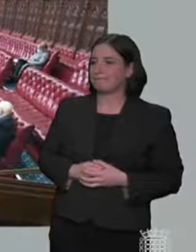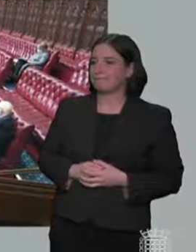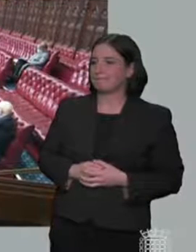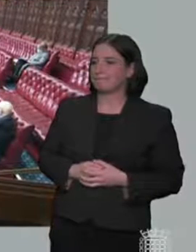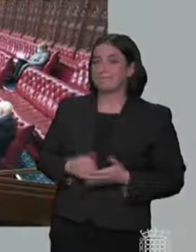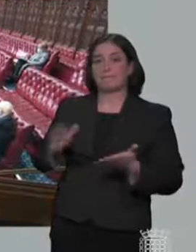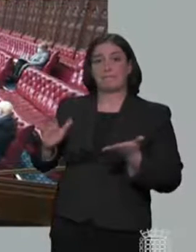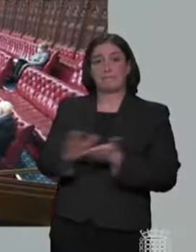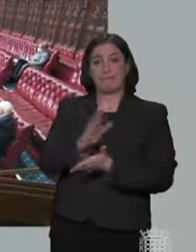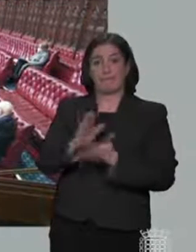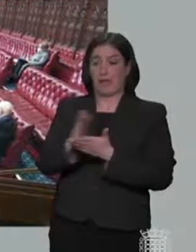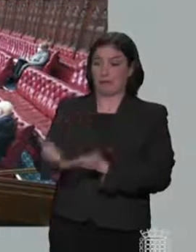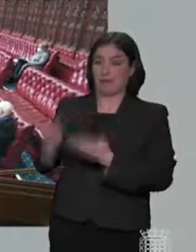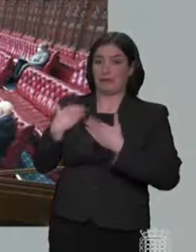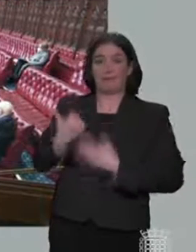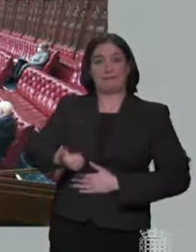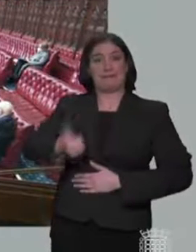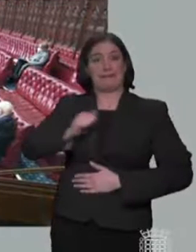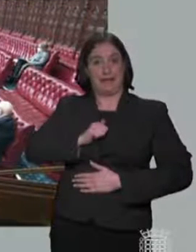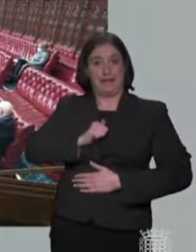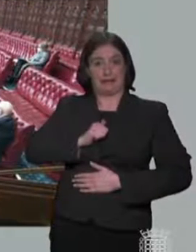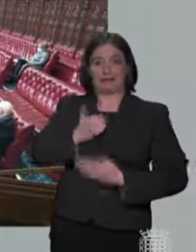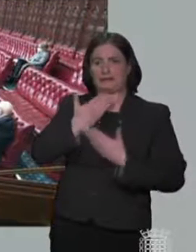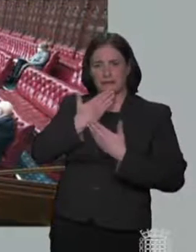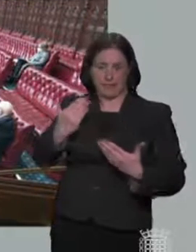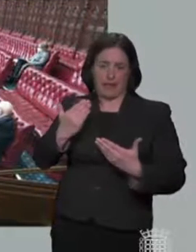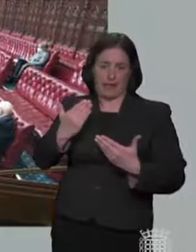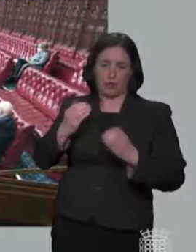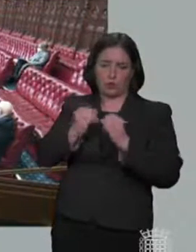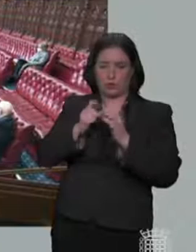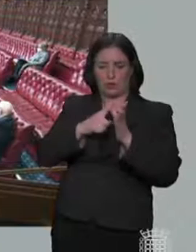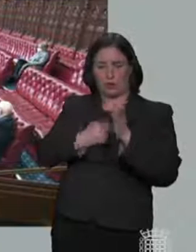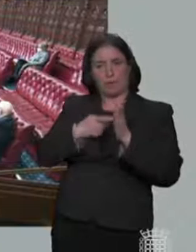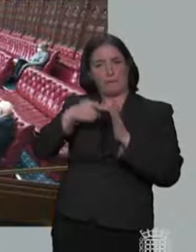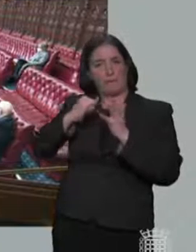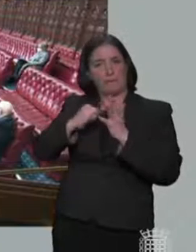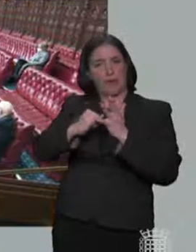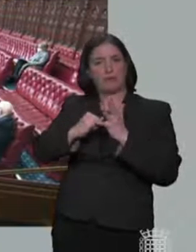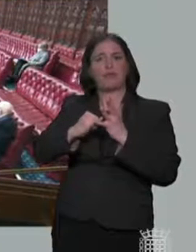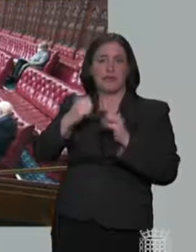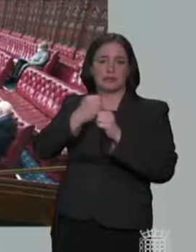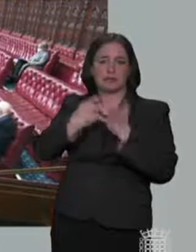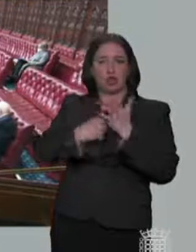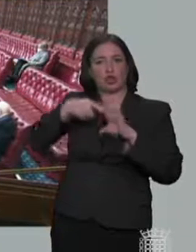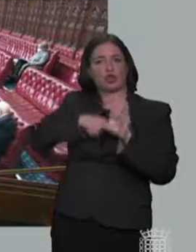thank her for her very well uh directed comments um which i'm sure uh will be well received and i'm